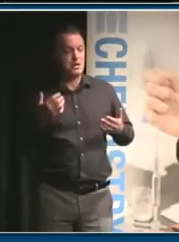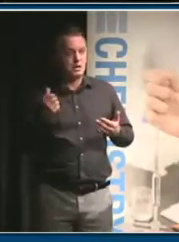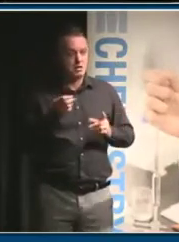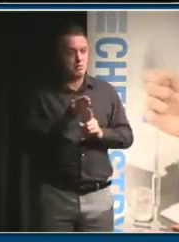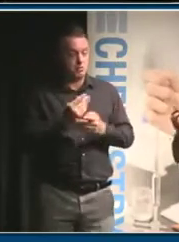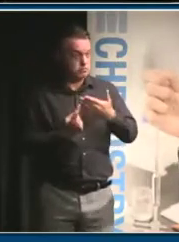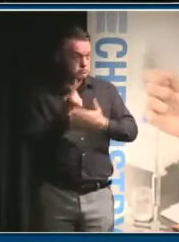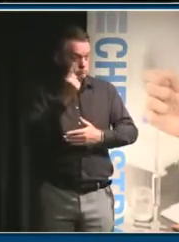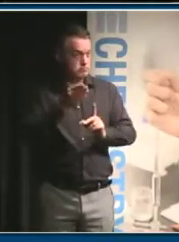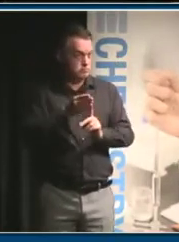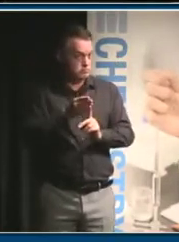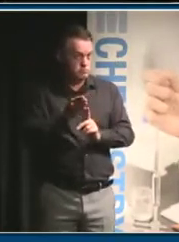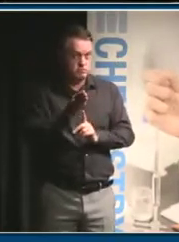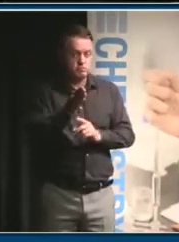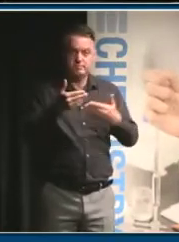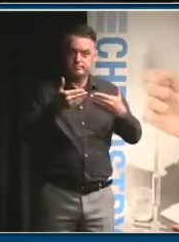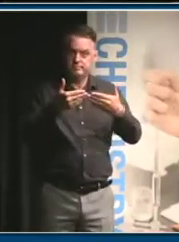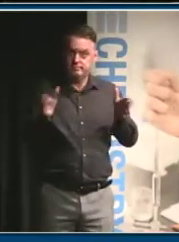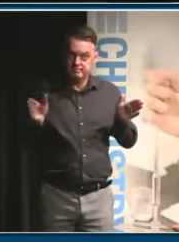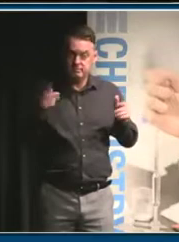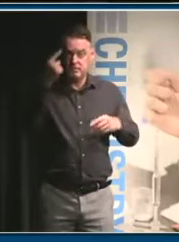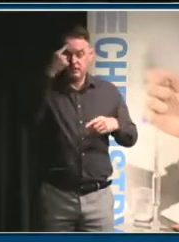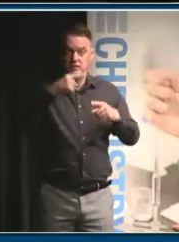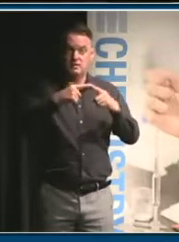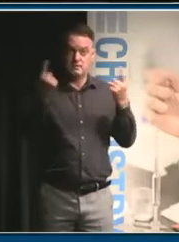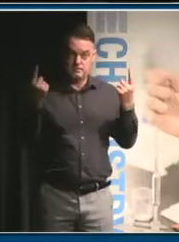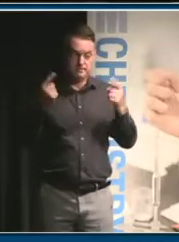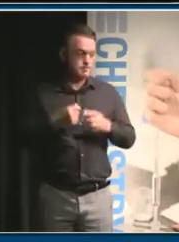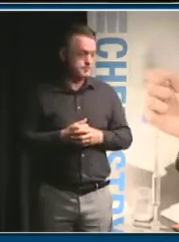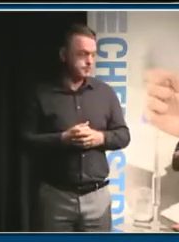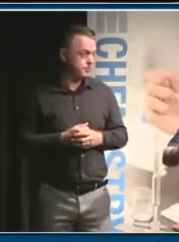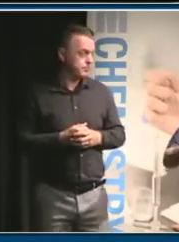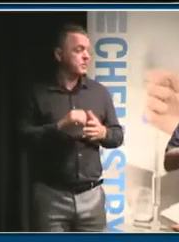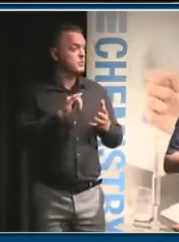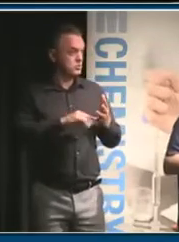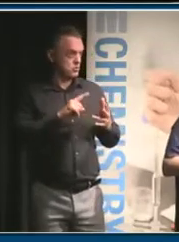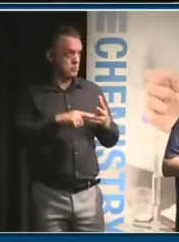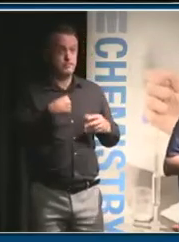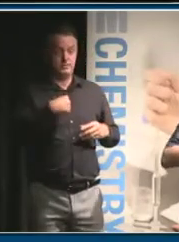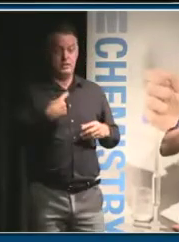perhaps start addressing these kinds of issues.” All right and so what Paul and I realised is